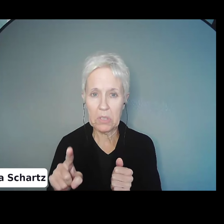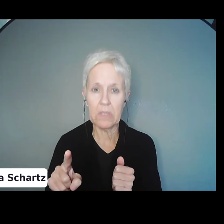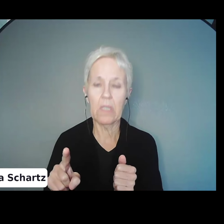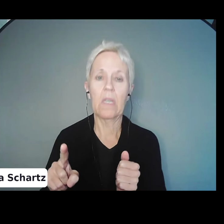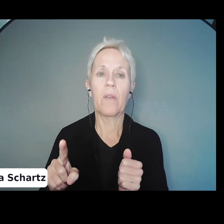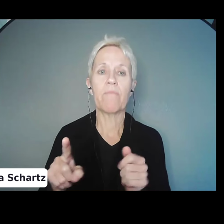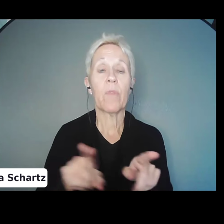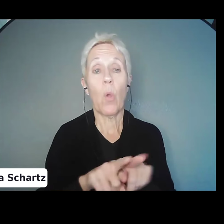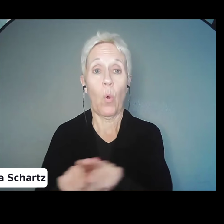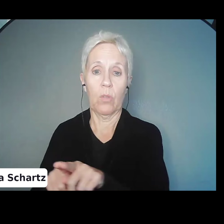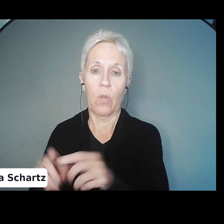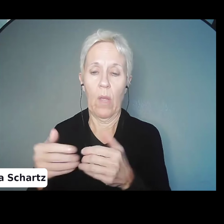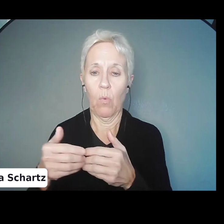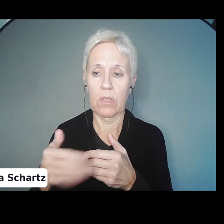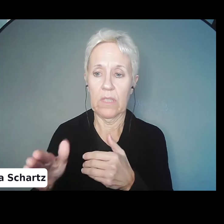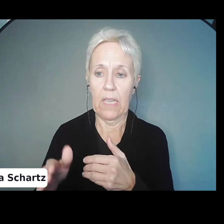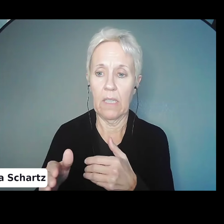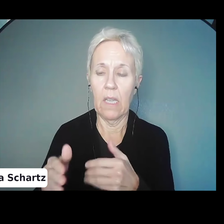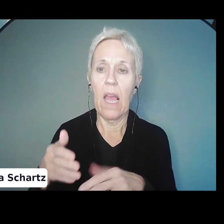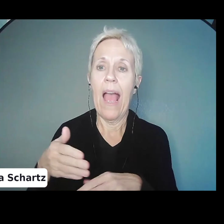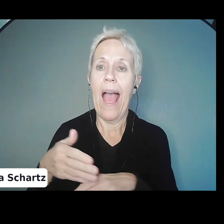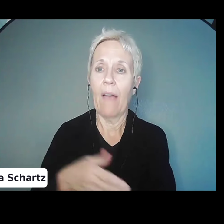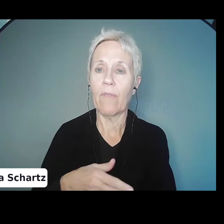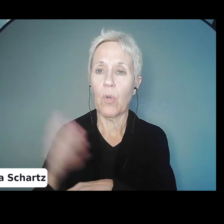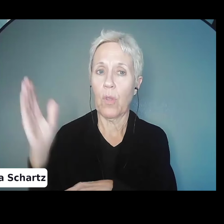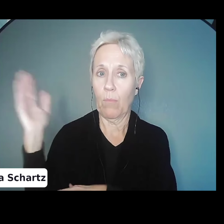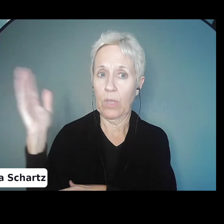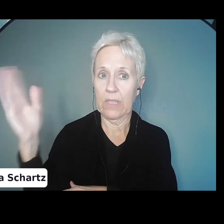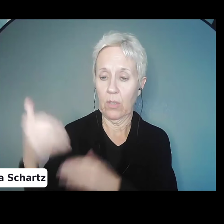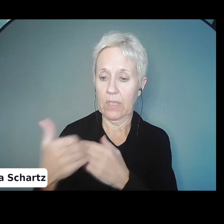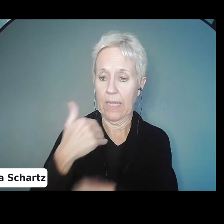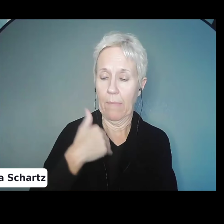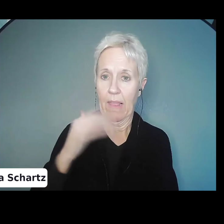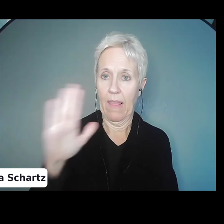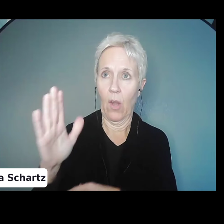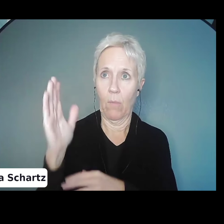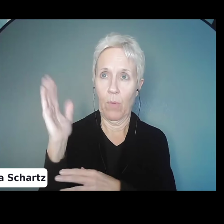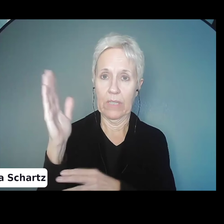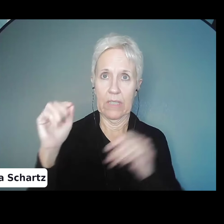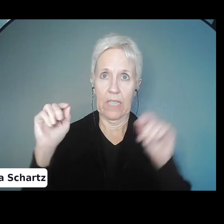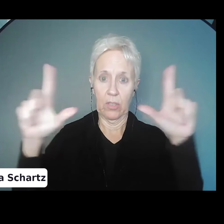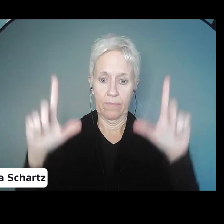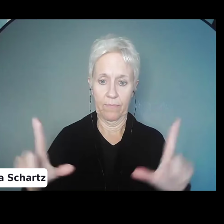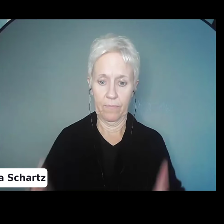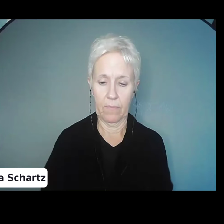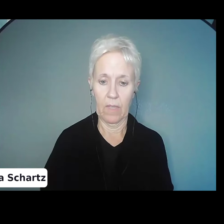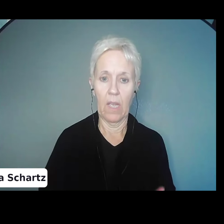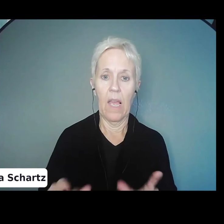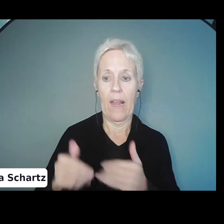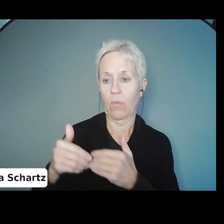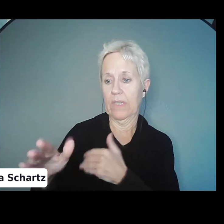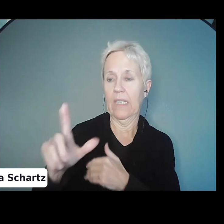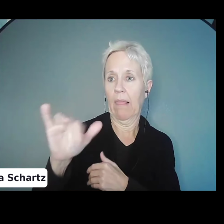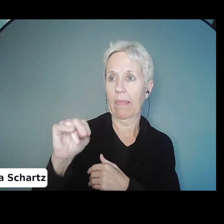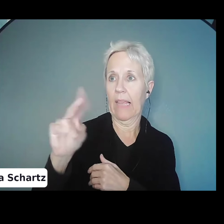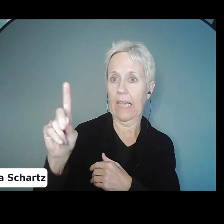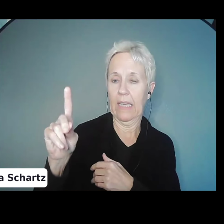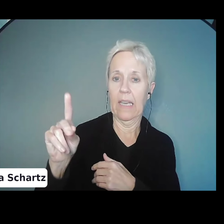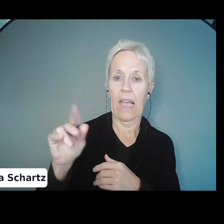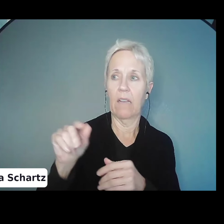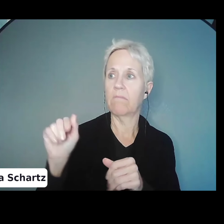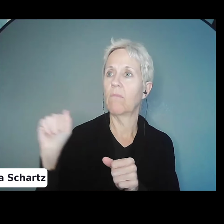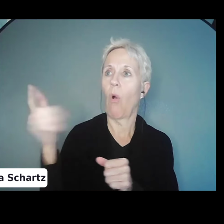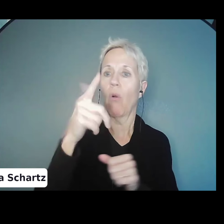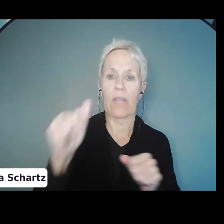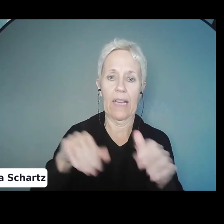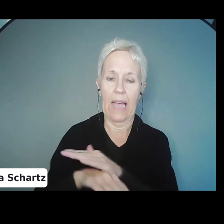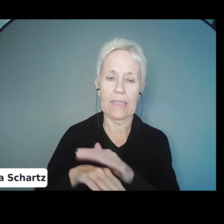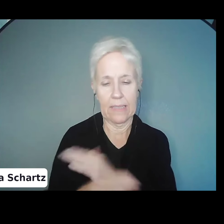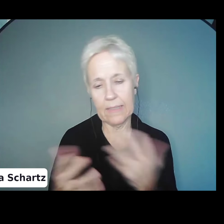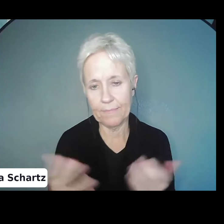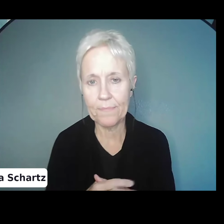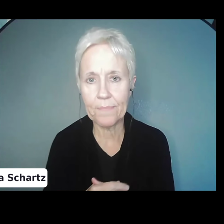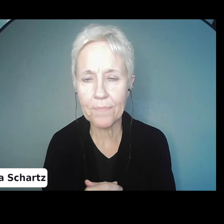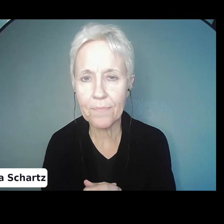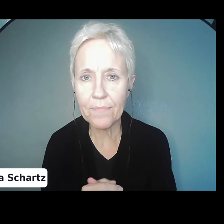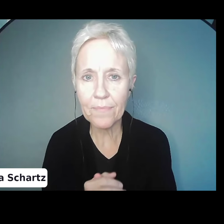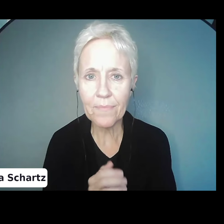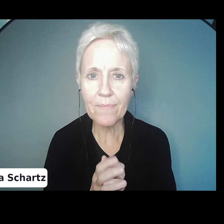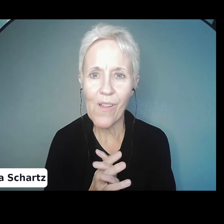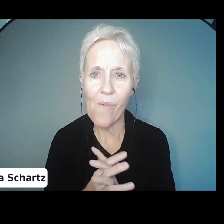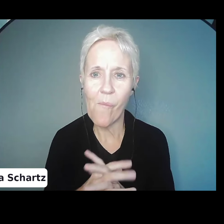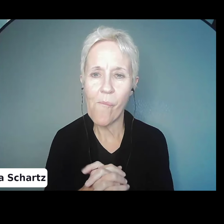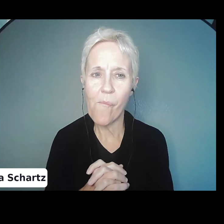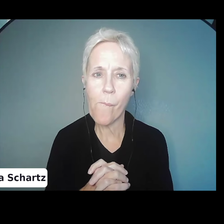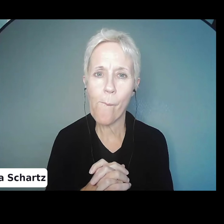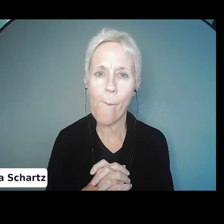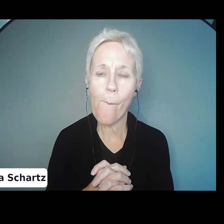We have about five more minutes left if anyone has any additional questions.